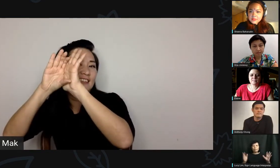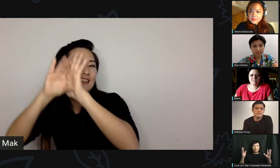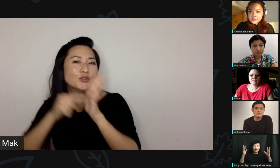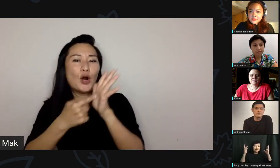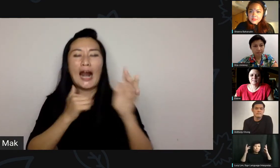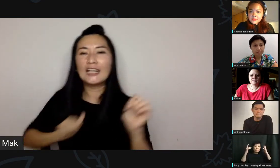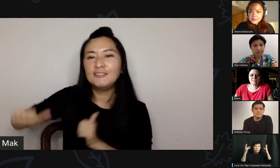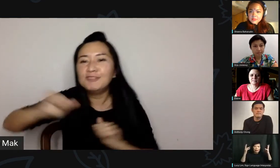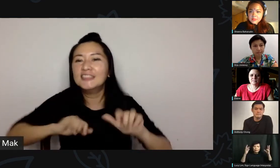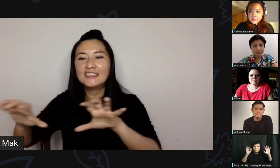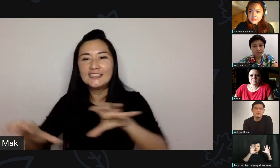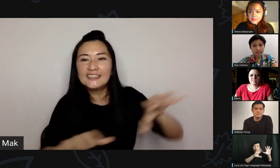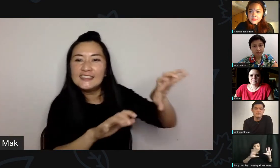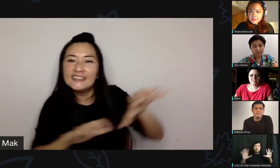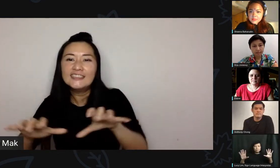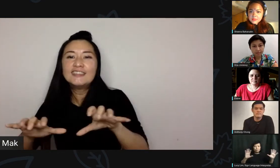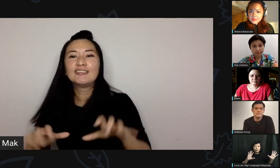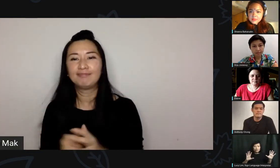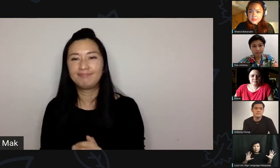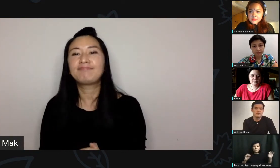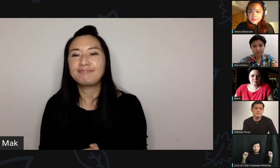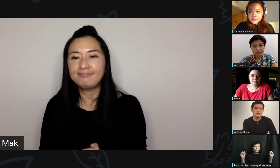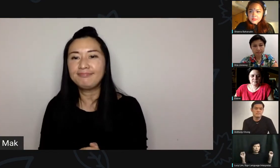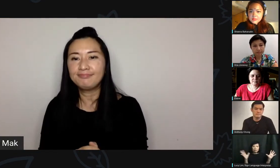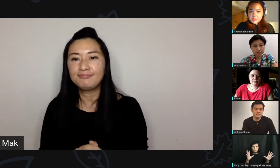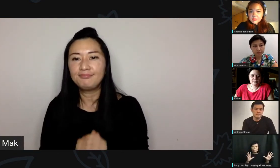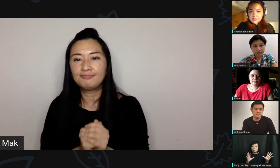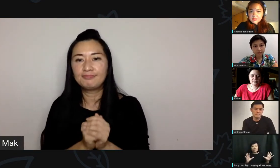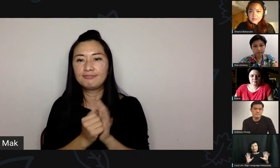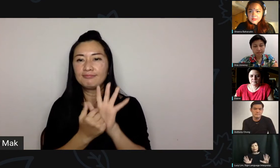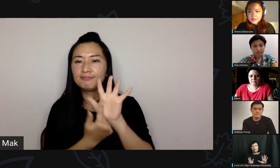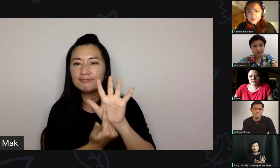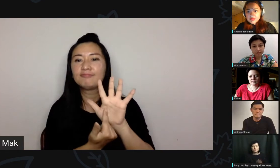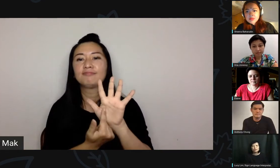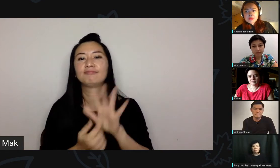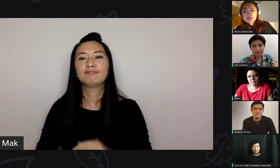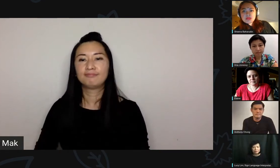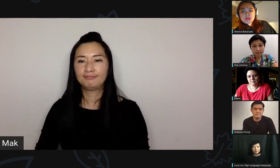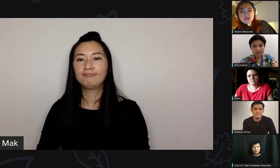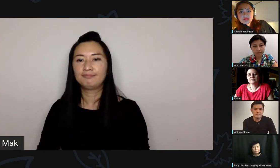I guess my mind, it’s all this picture juggle up together like a jigsaw puzzle